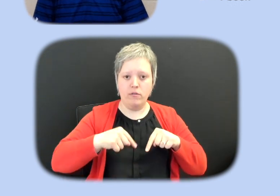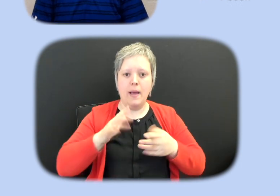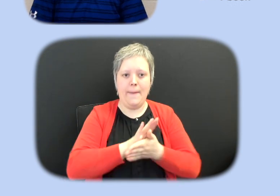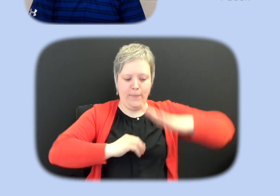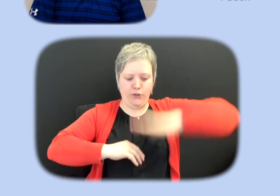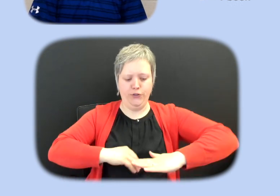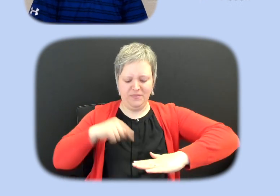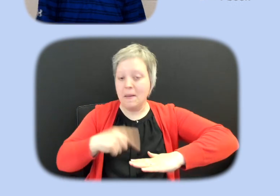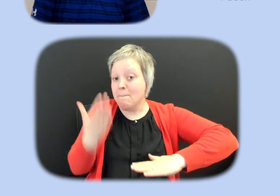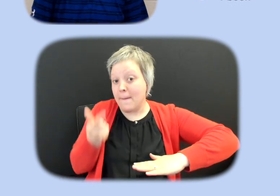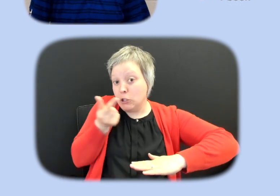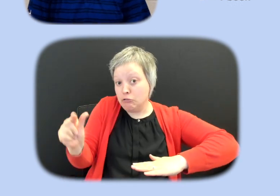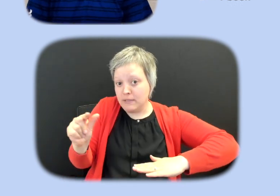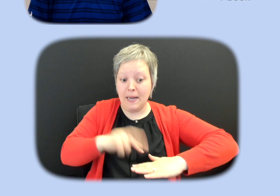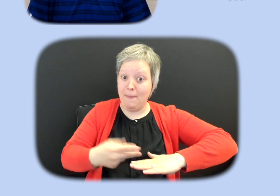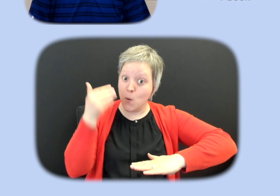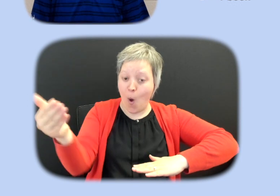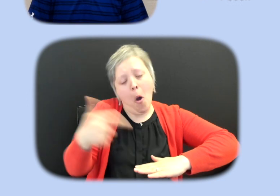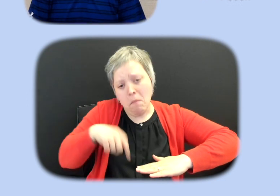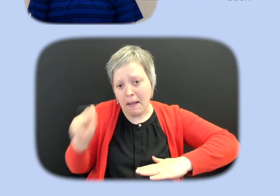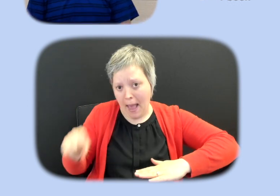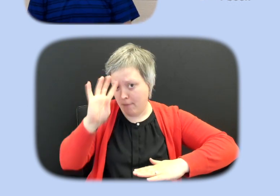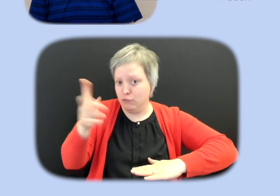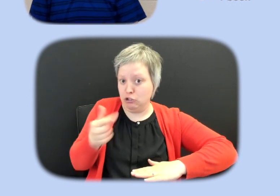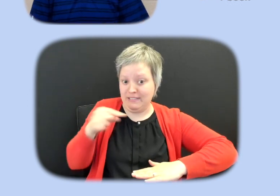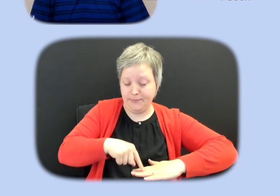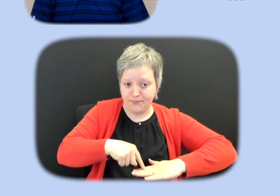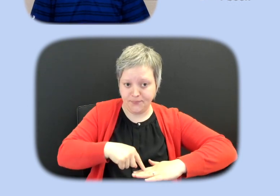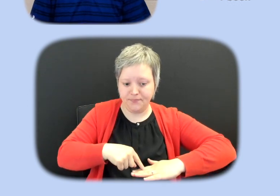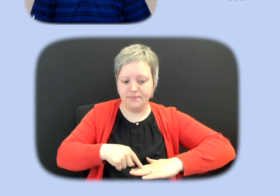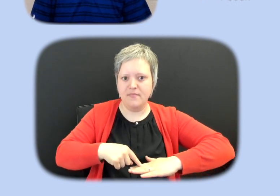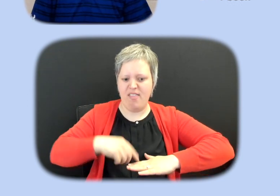It could be green to symbolize go. Then you're going to put the three shoes down next to it,